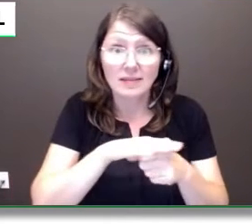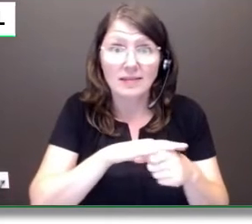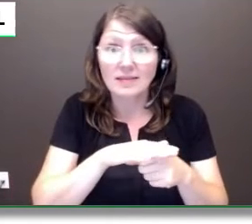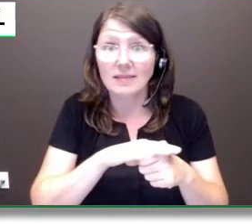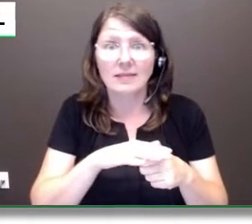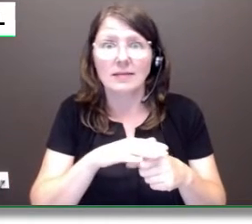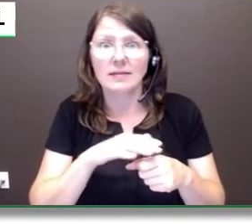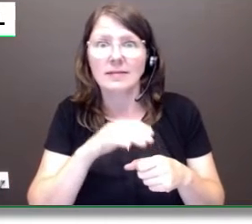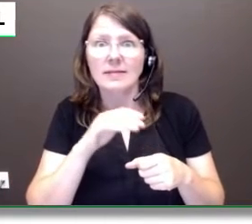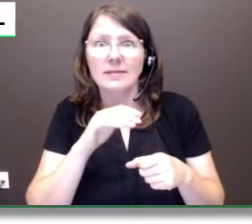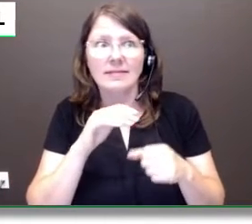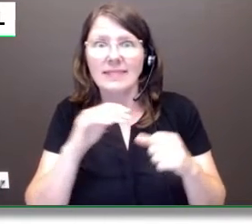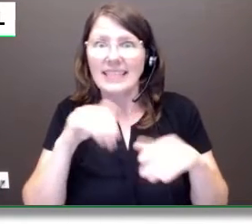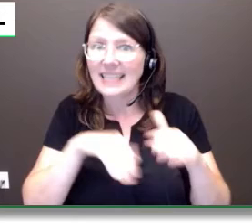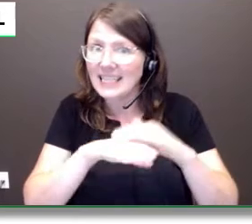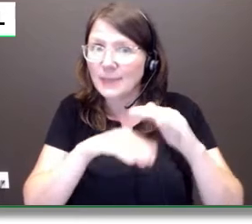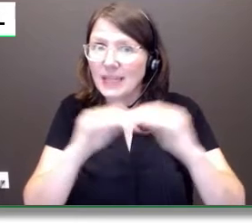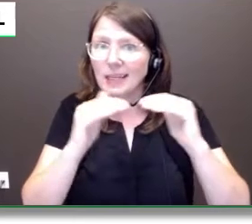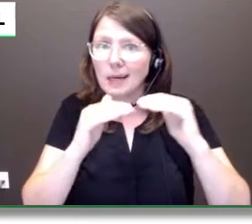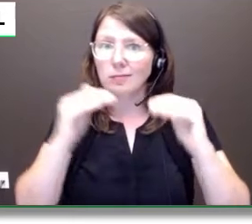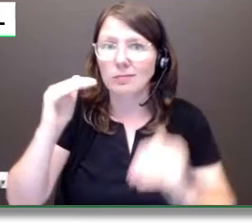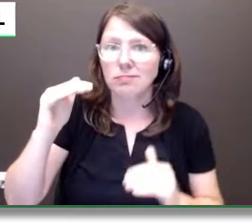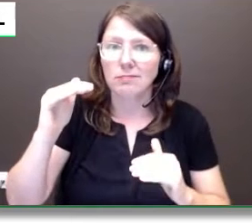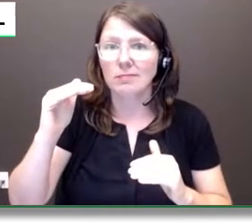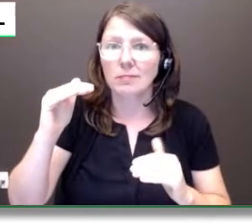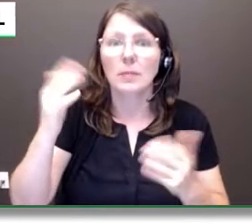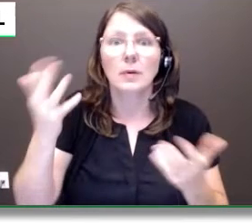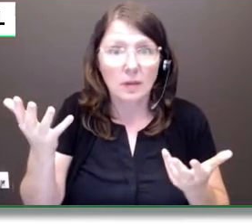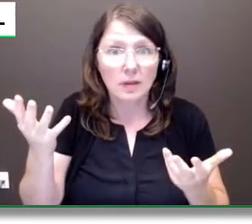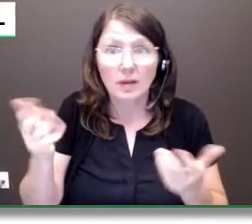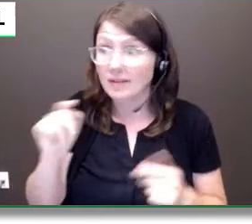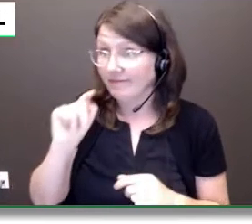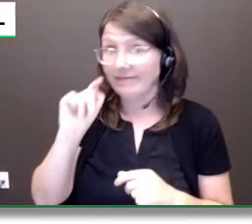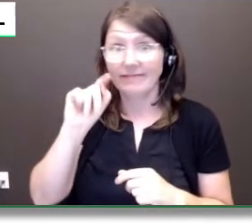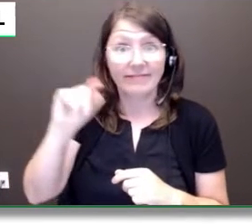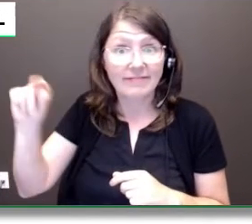Therefore, the people that are wanting to be there are not there and